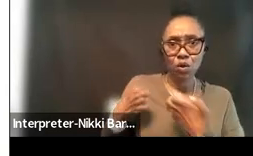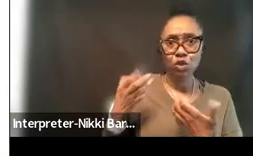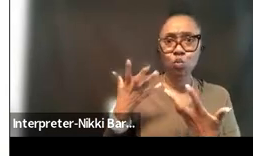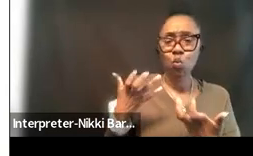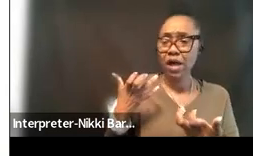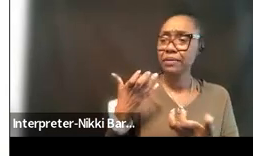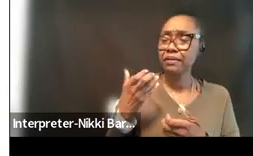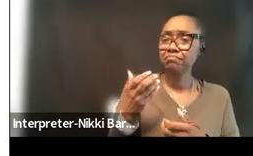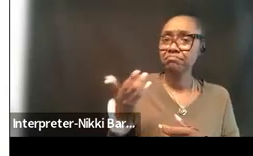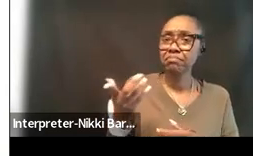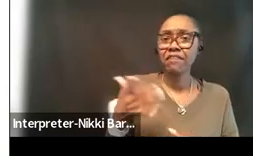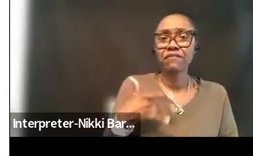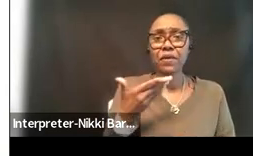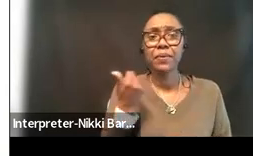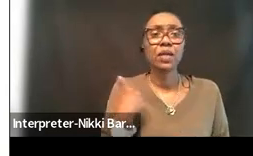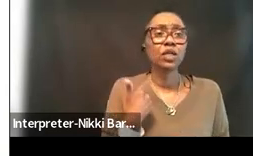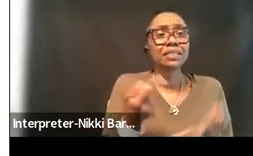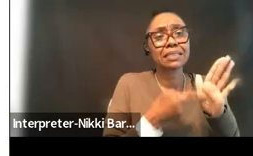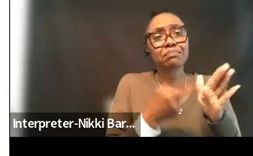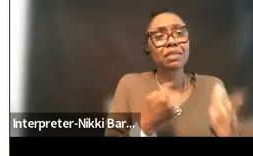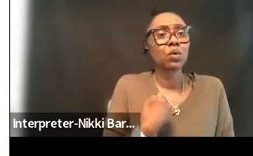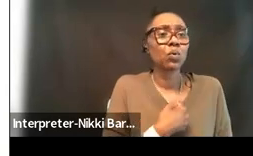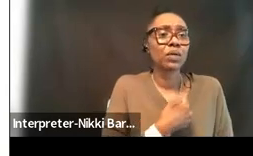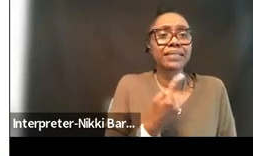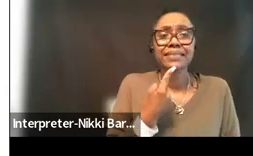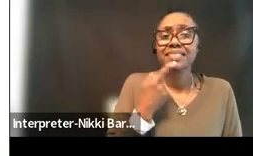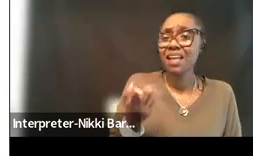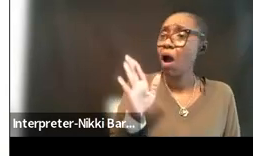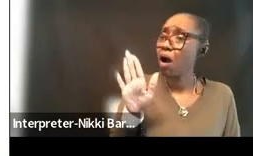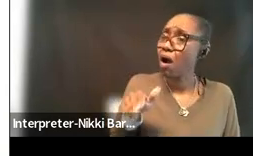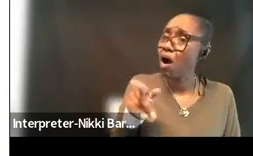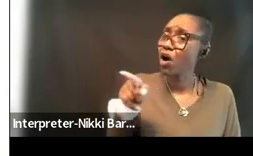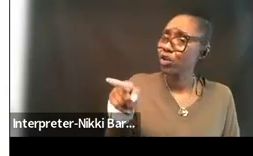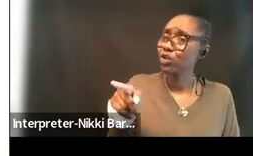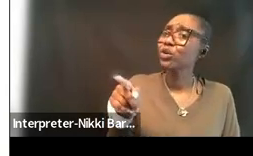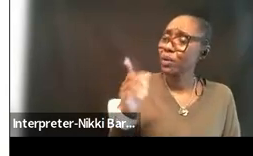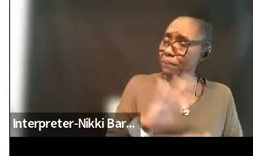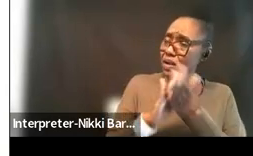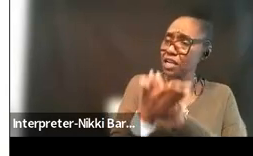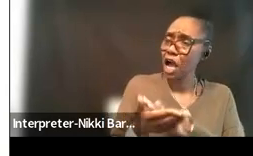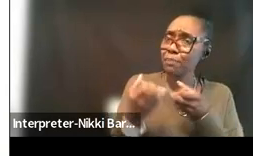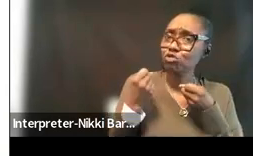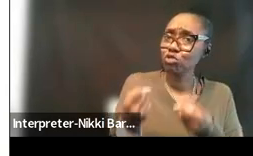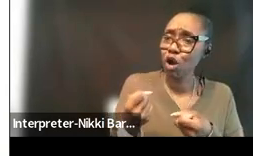So sometimes we say something like, Well, it made you so much stronger that is not the way we wanna phrase that.